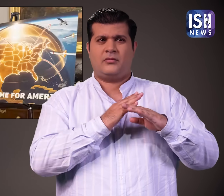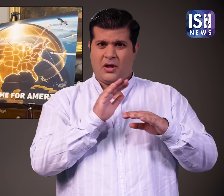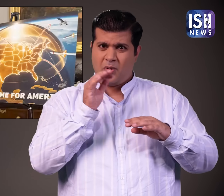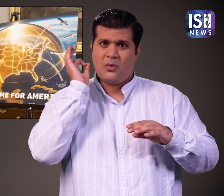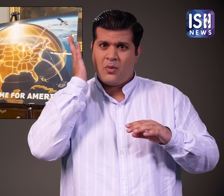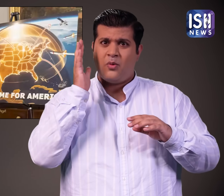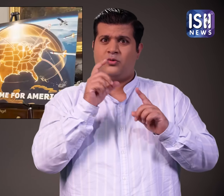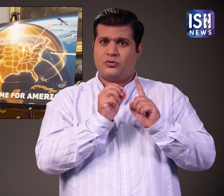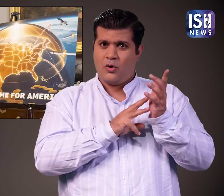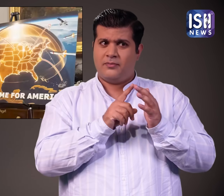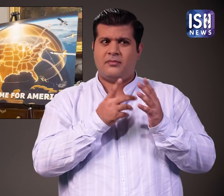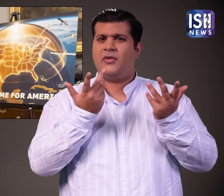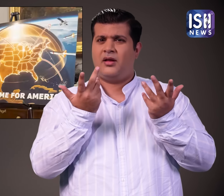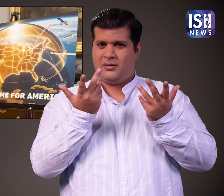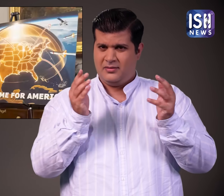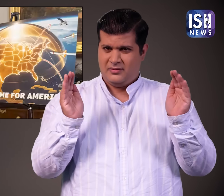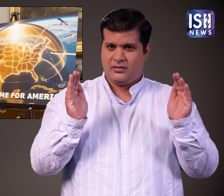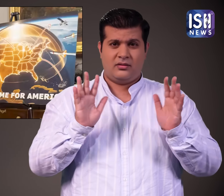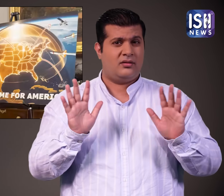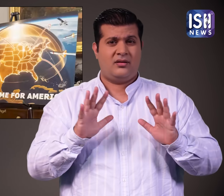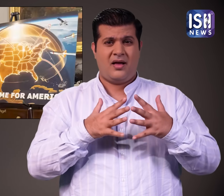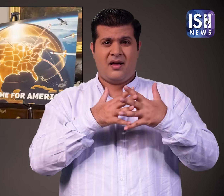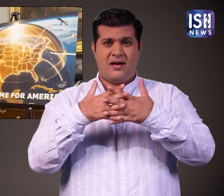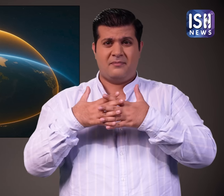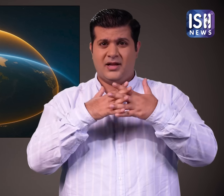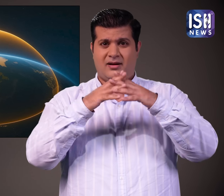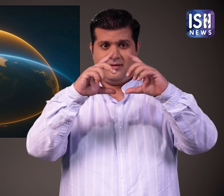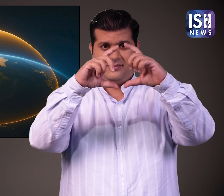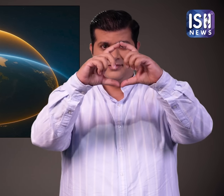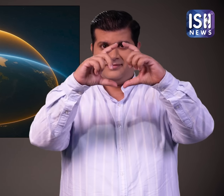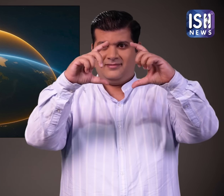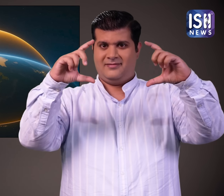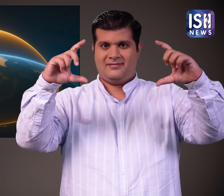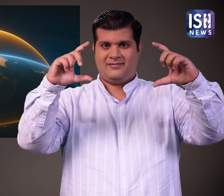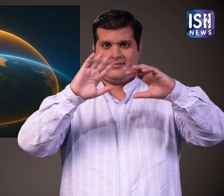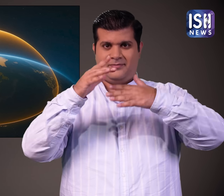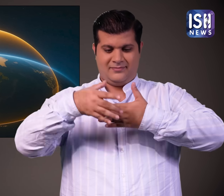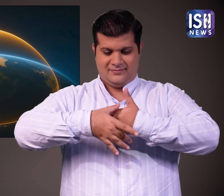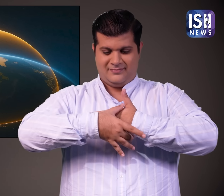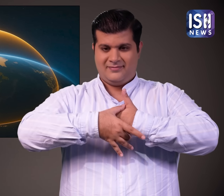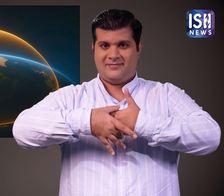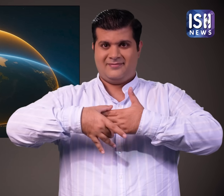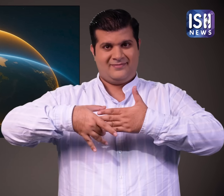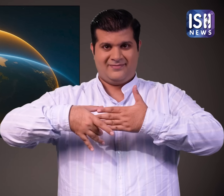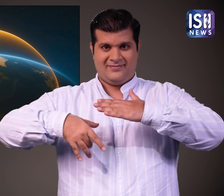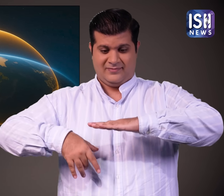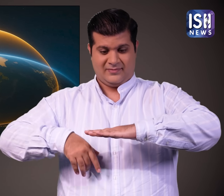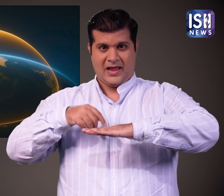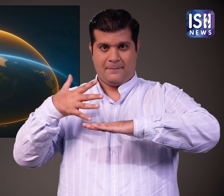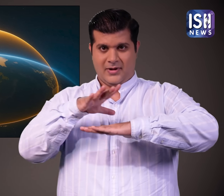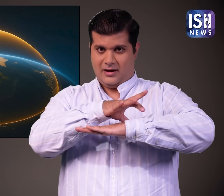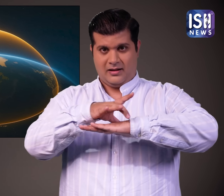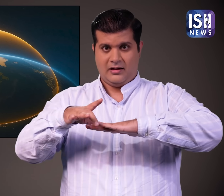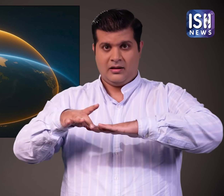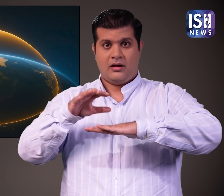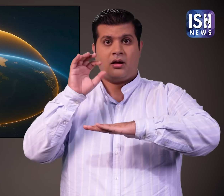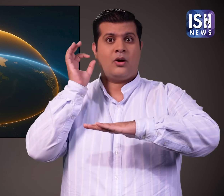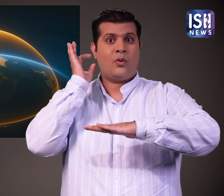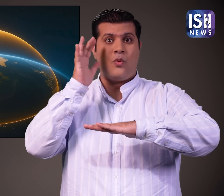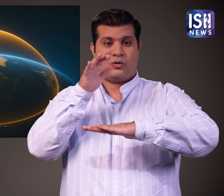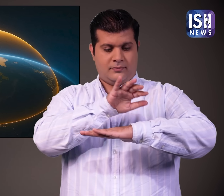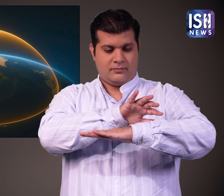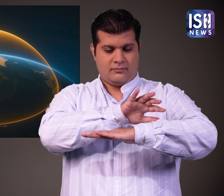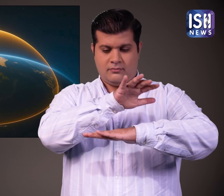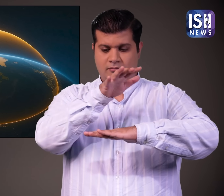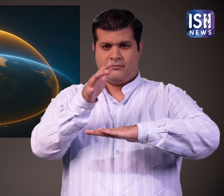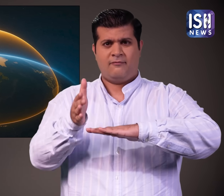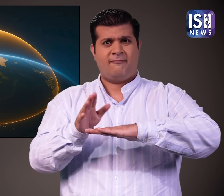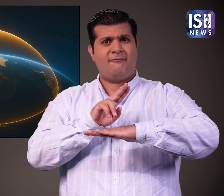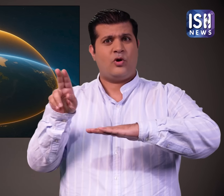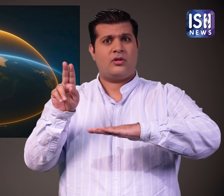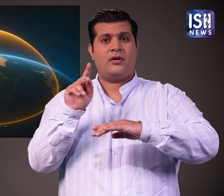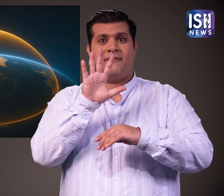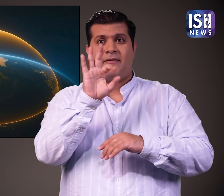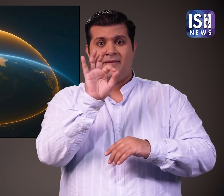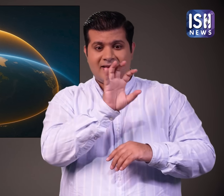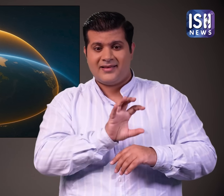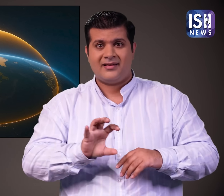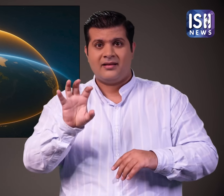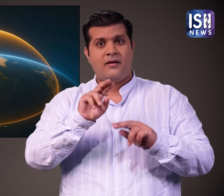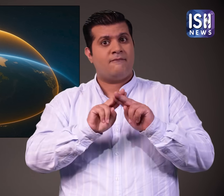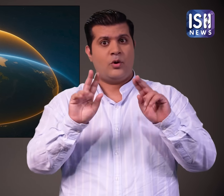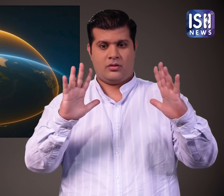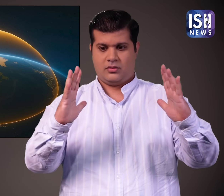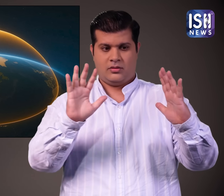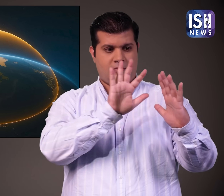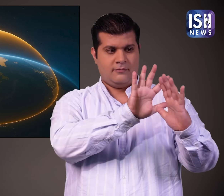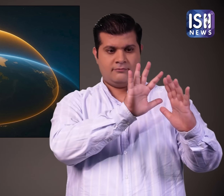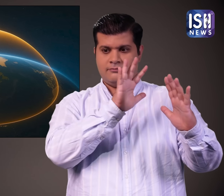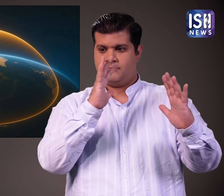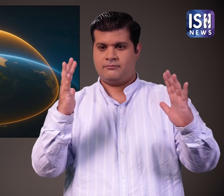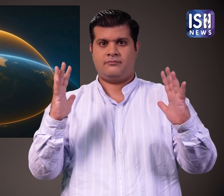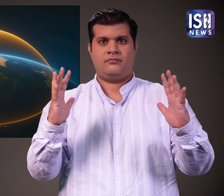The Golden Dome is a giant shield stretching over all 50 U.S. states, forming a protective cover above the nation.